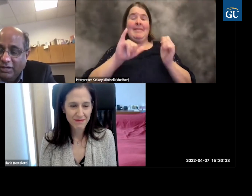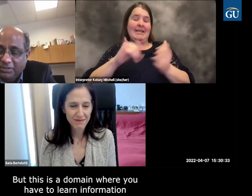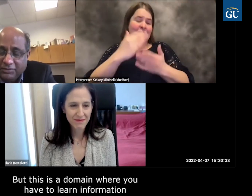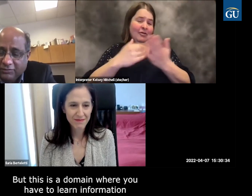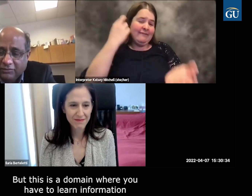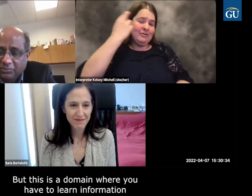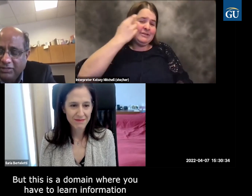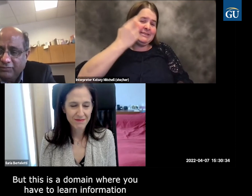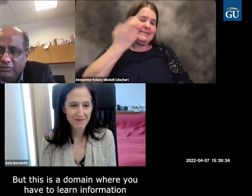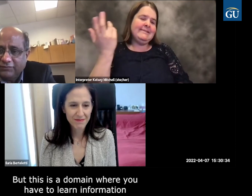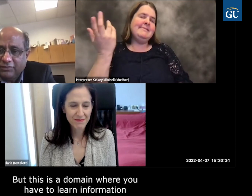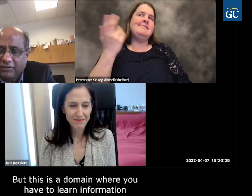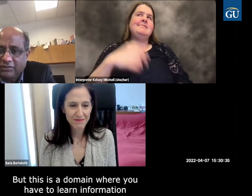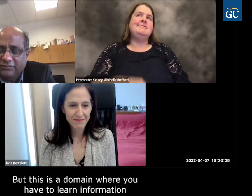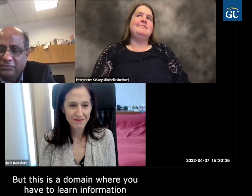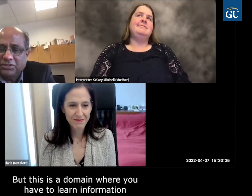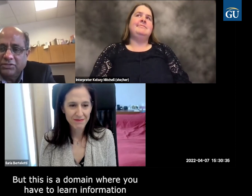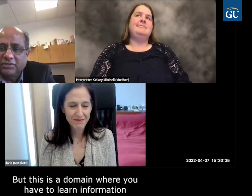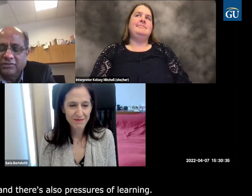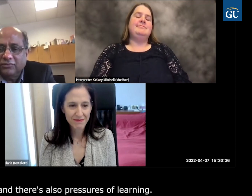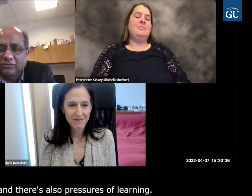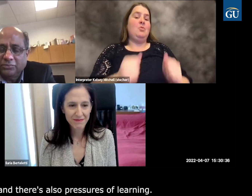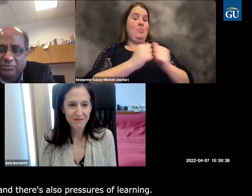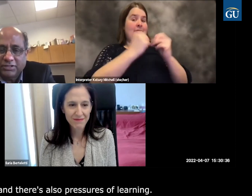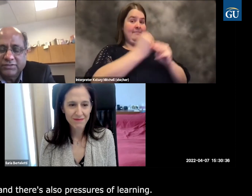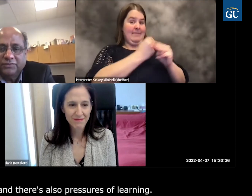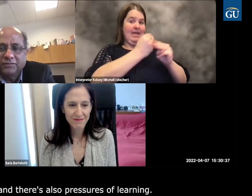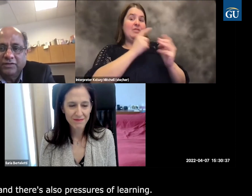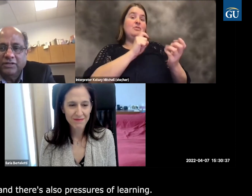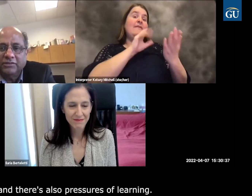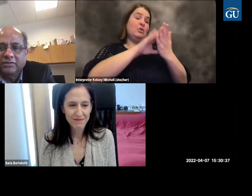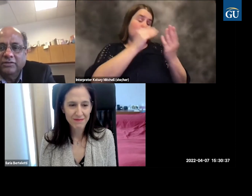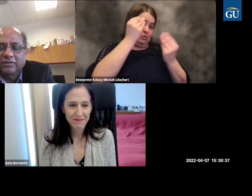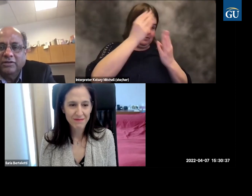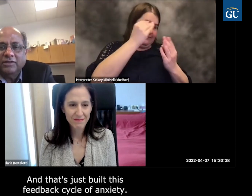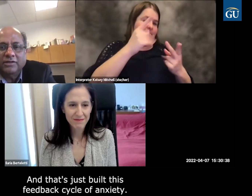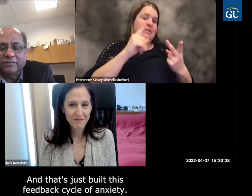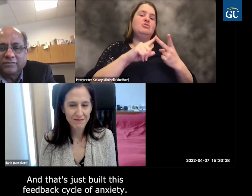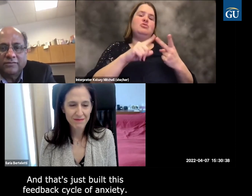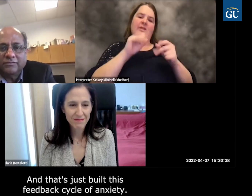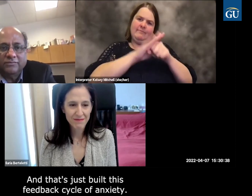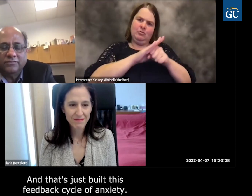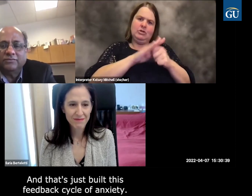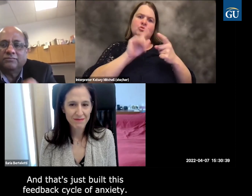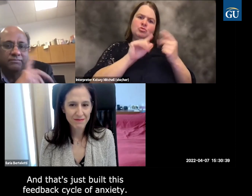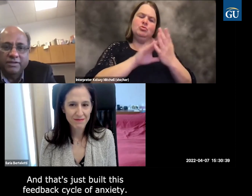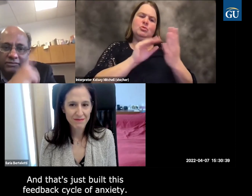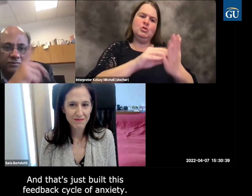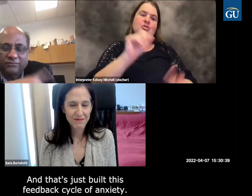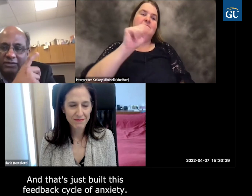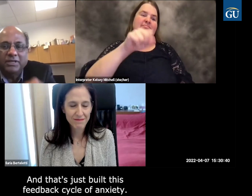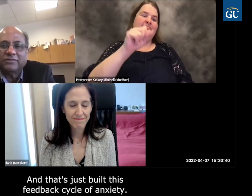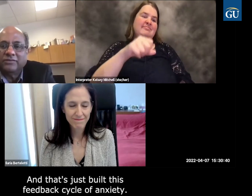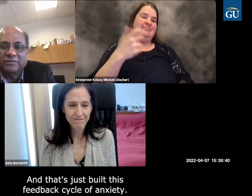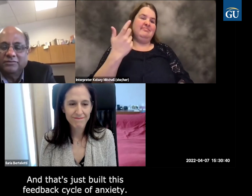but this is a domain where you have to learn information and there's also pressures of learning and that's